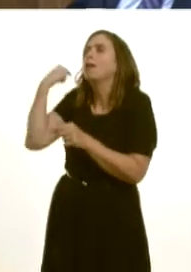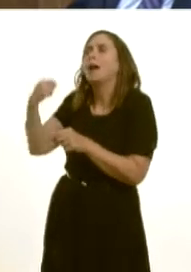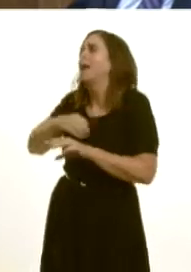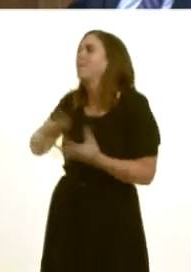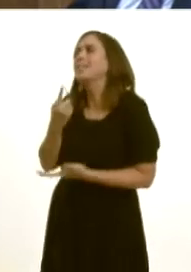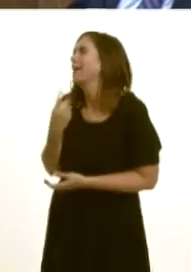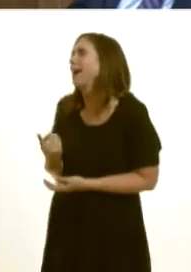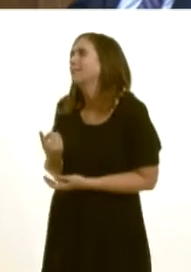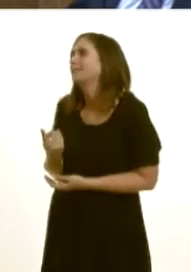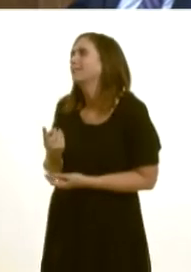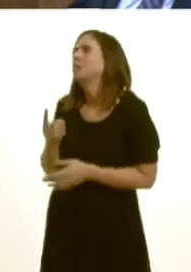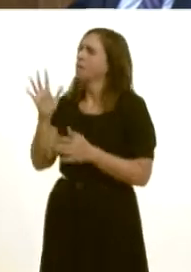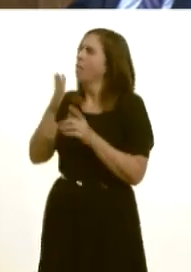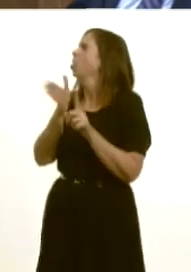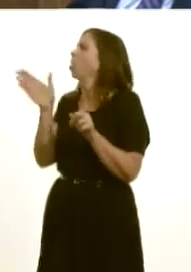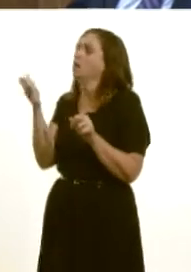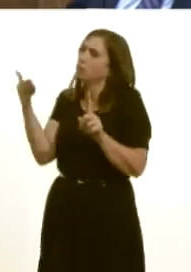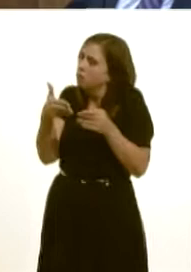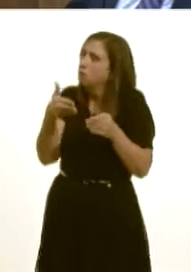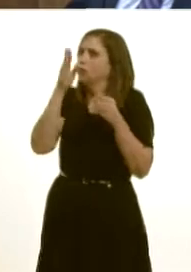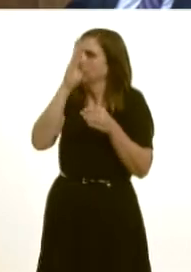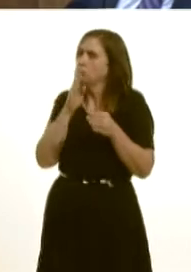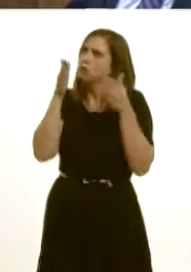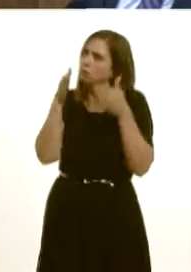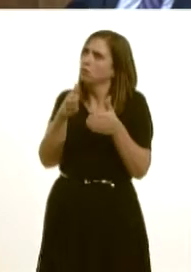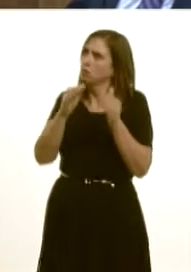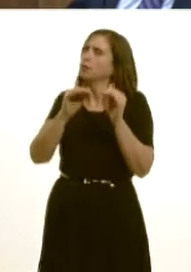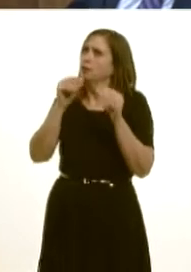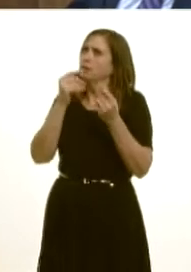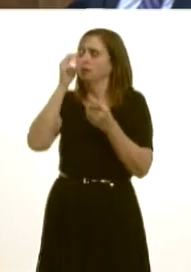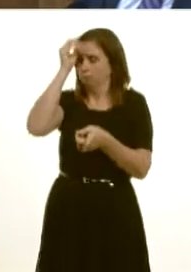But let us return to the serious issue here, which is that the BMA is in a position that